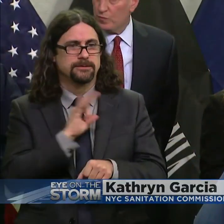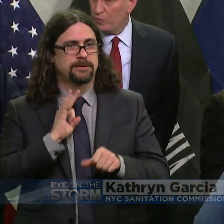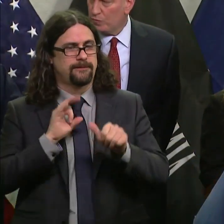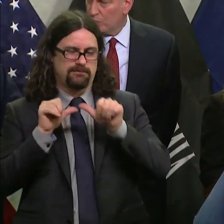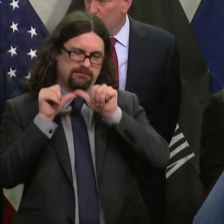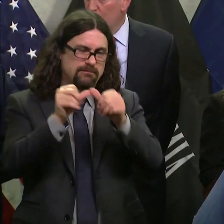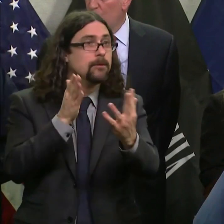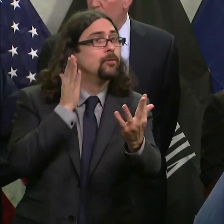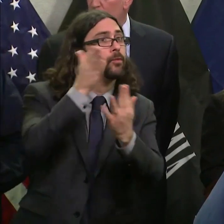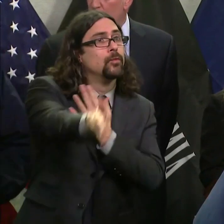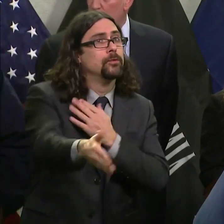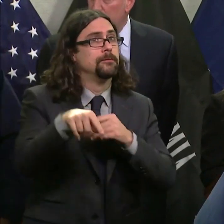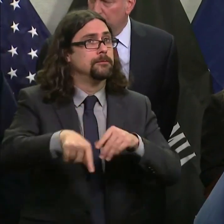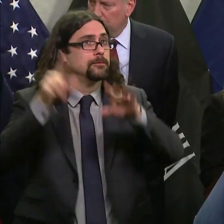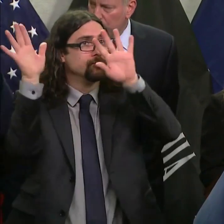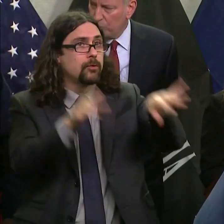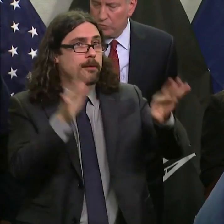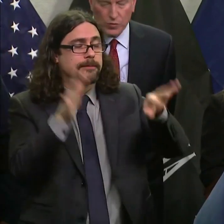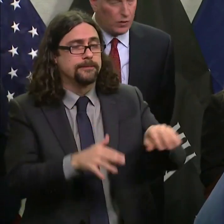FORCE. WE WILL STAY FULL FORCE